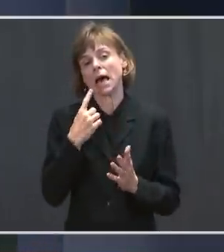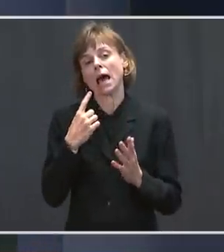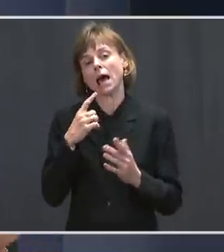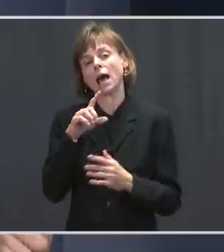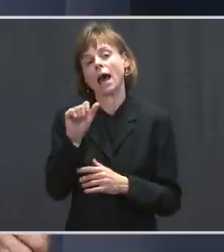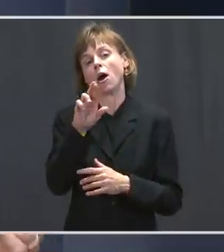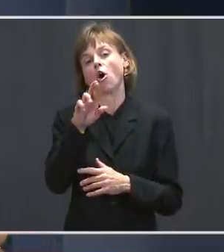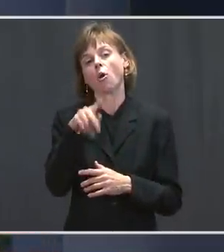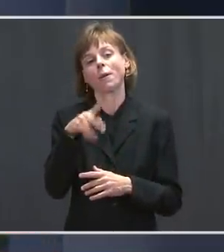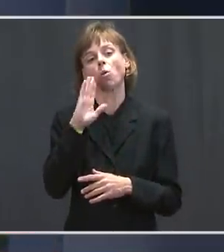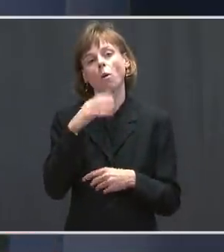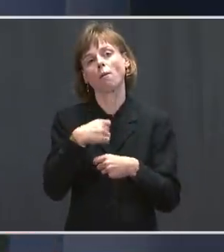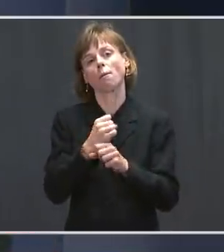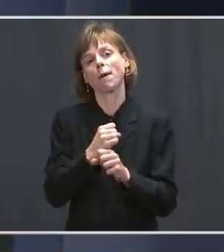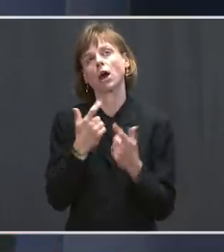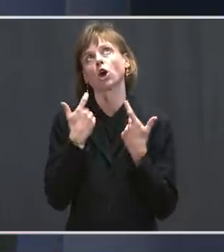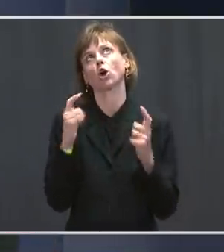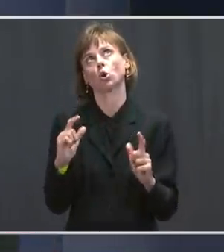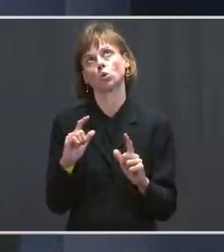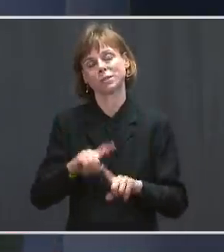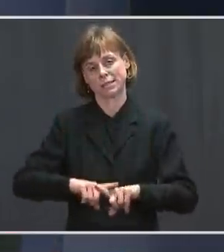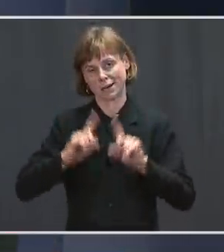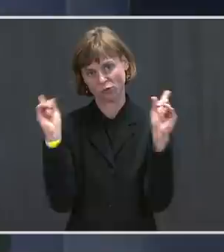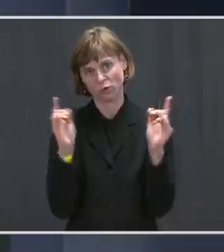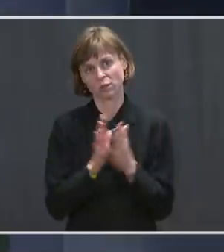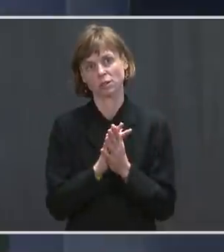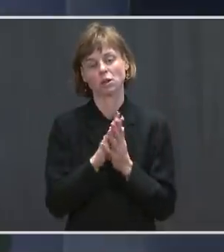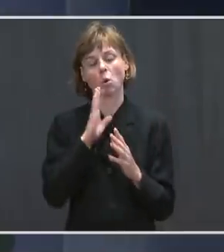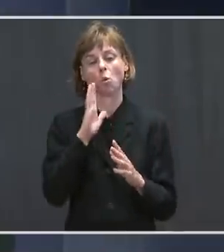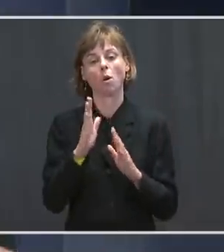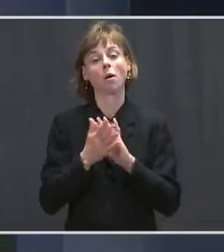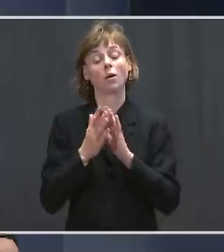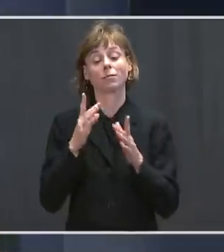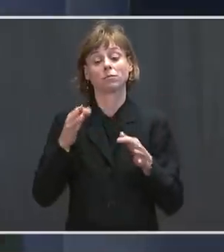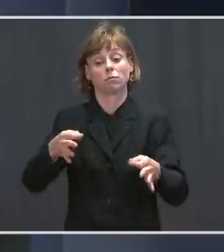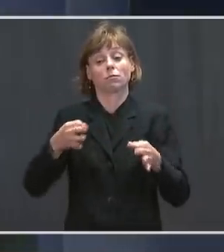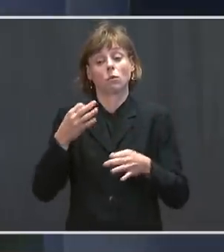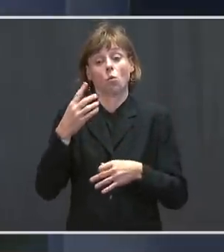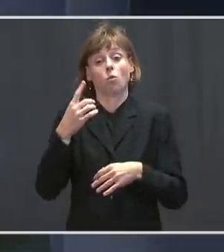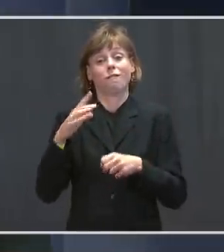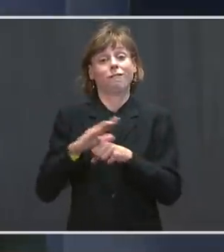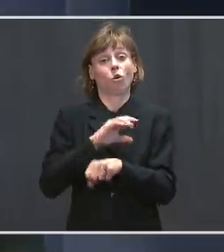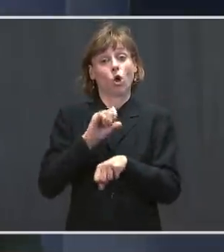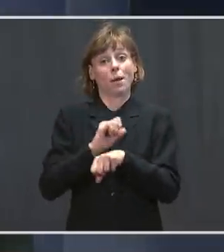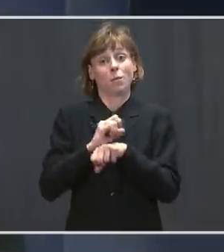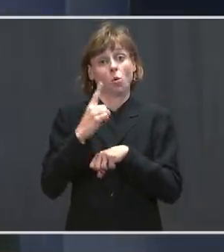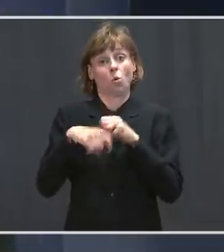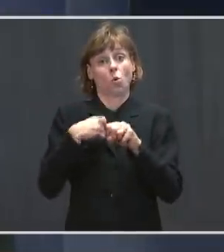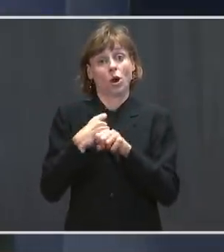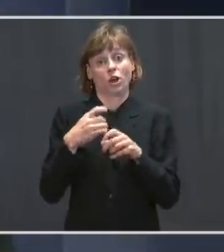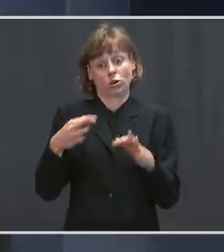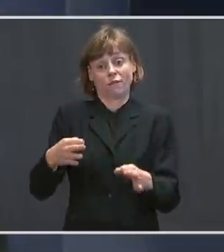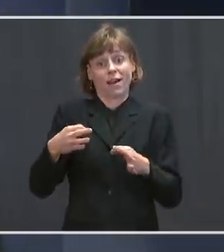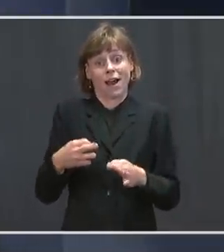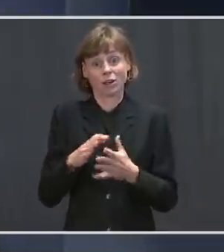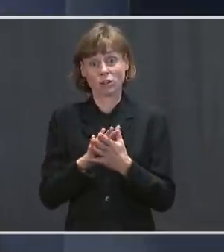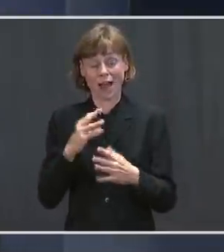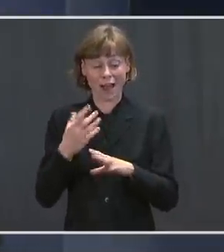Moody's analytics found it would get us to full employment a year faster. Brookings predicts it would get us back to pre-pandemic levels by the end of the year.